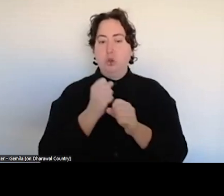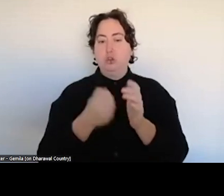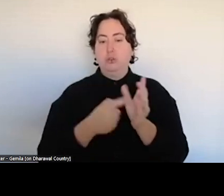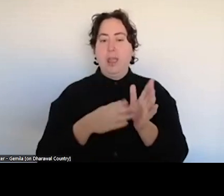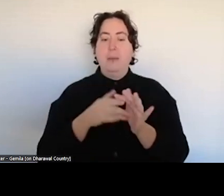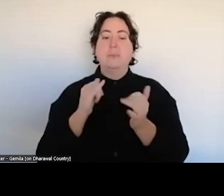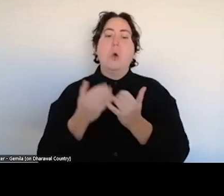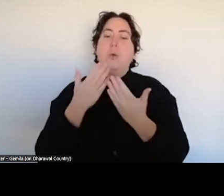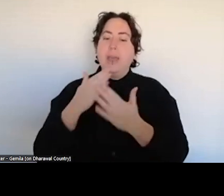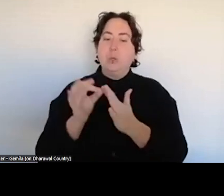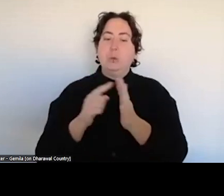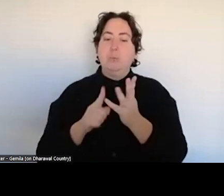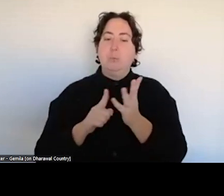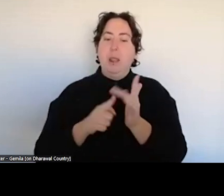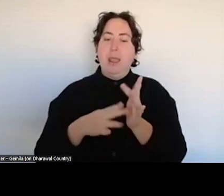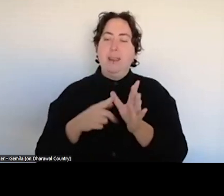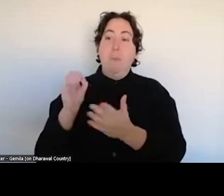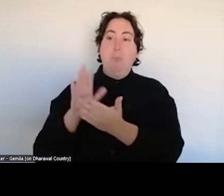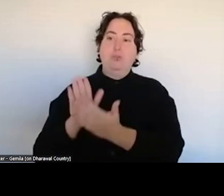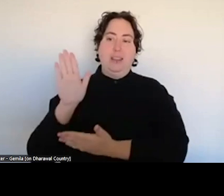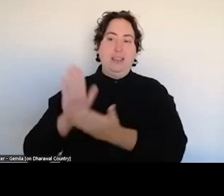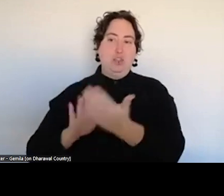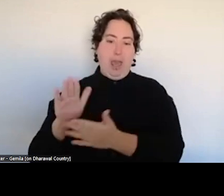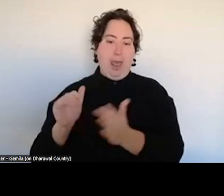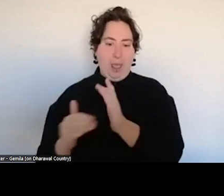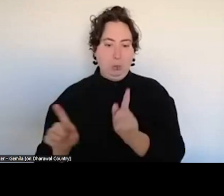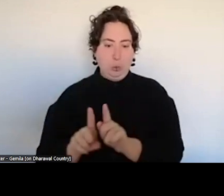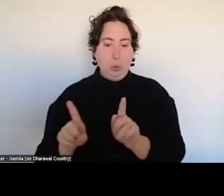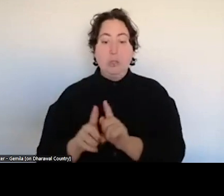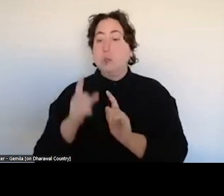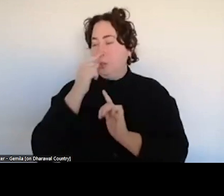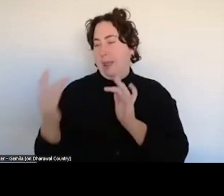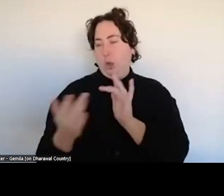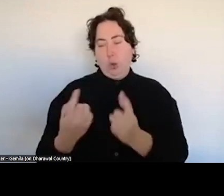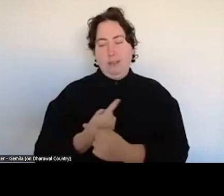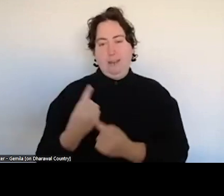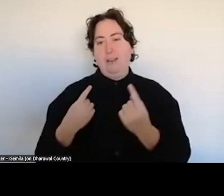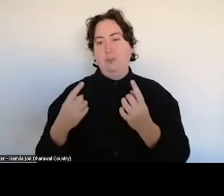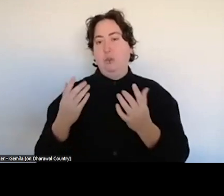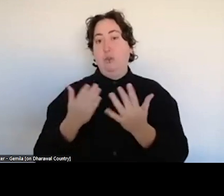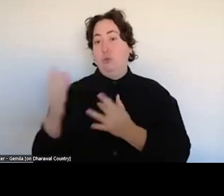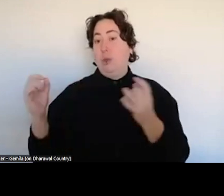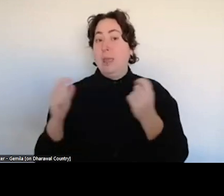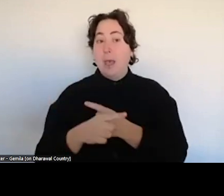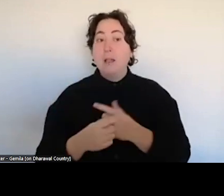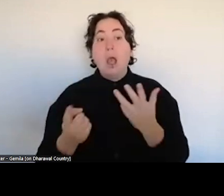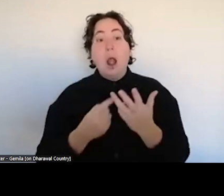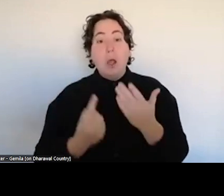Paulina. And you can contact us. Other opportunities we have got coming up,